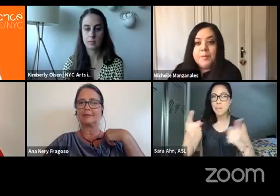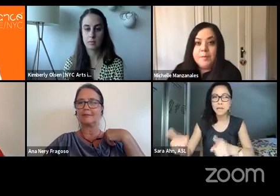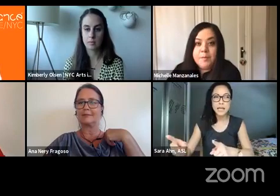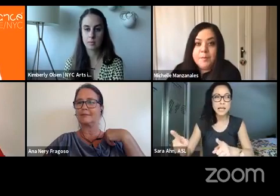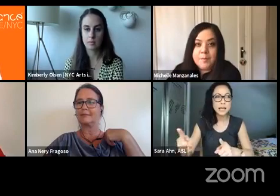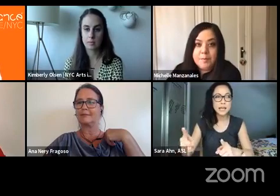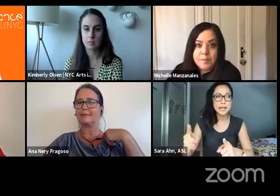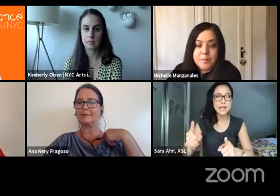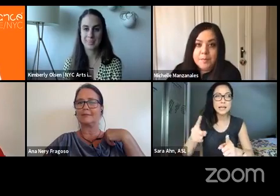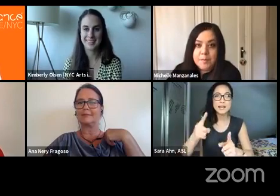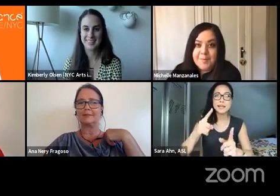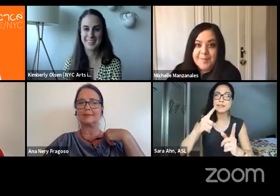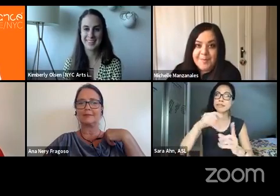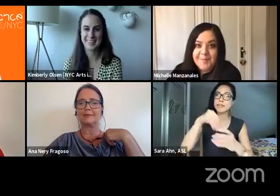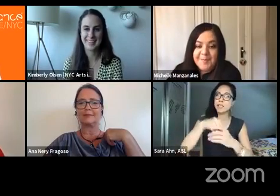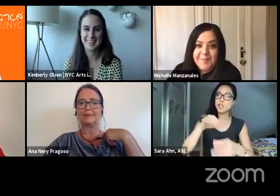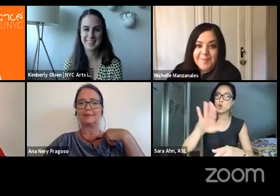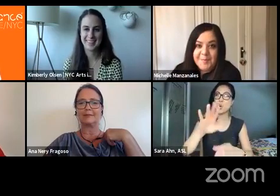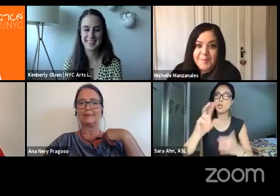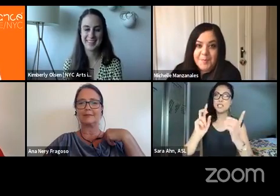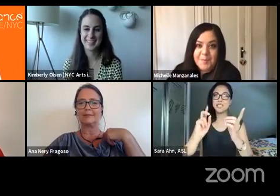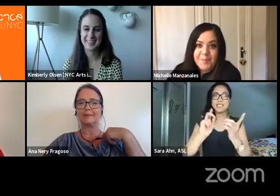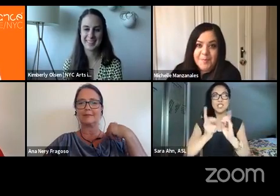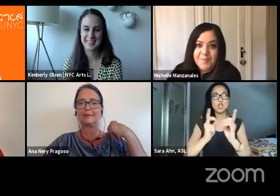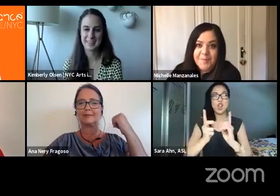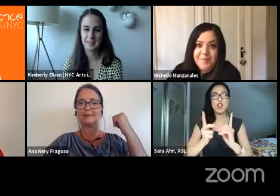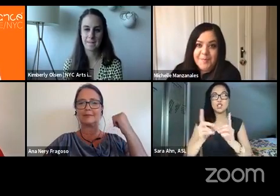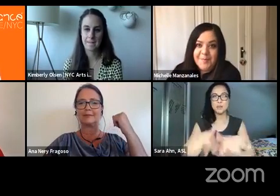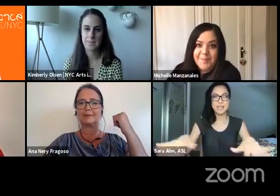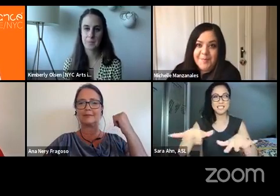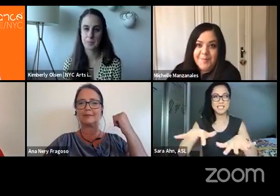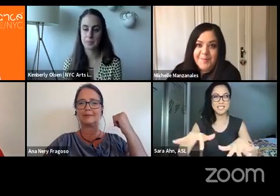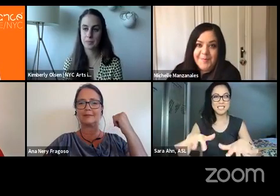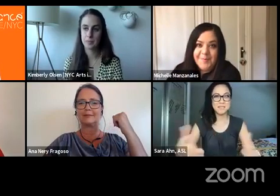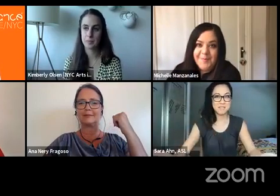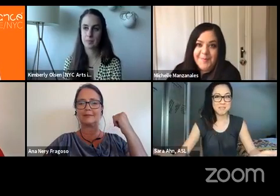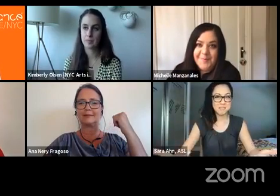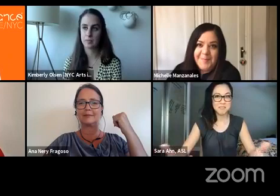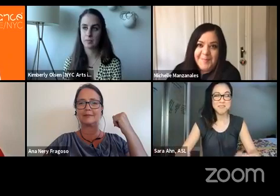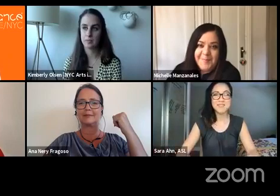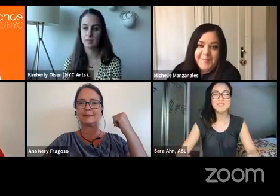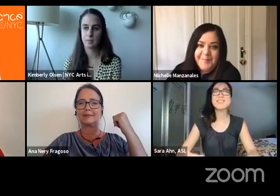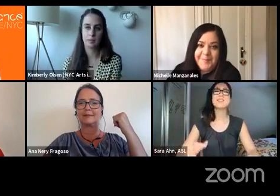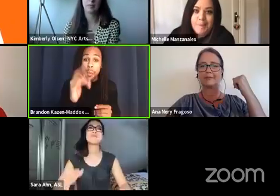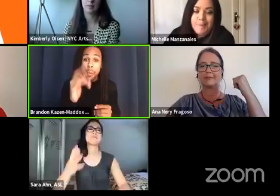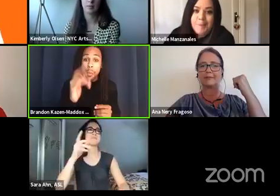What are some of the things you're finding has been wonderful discoveries or the man,